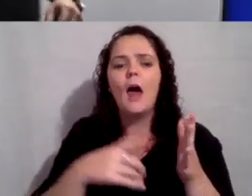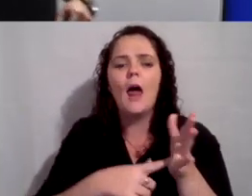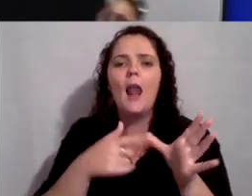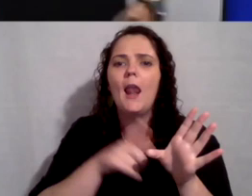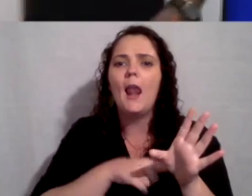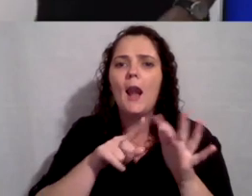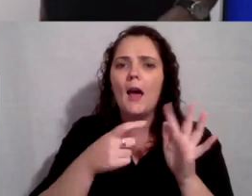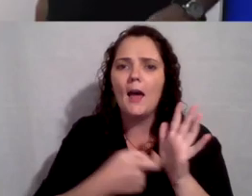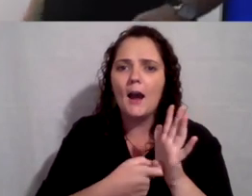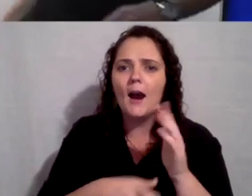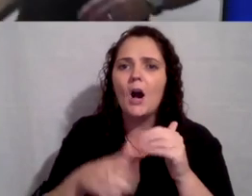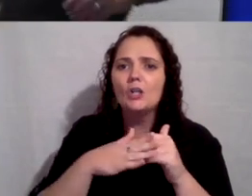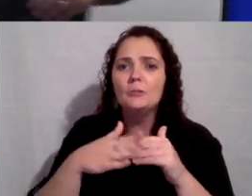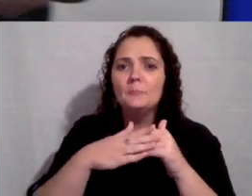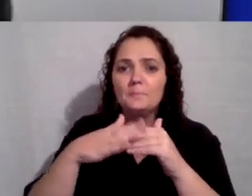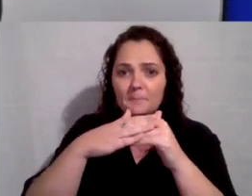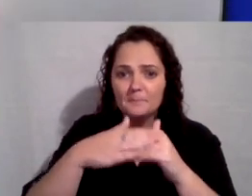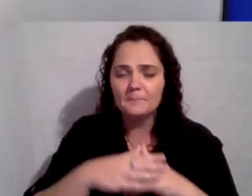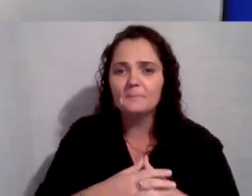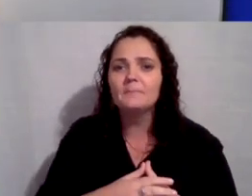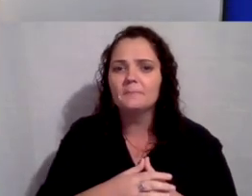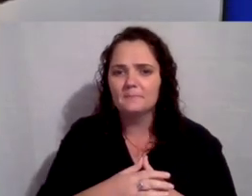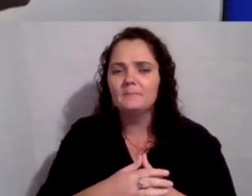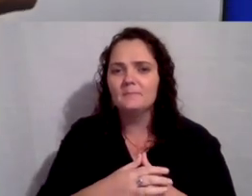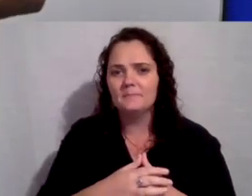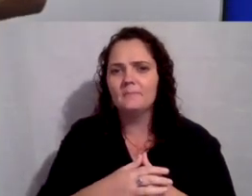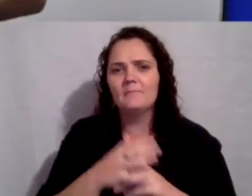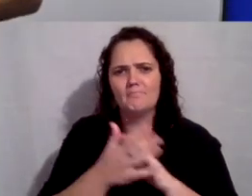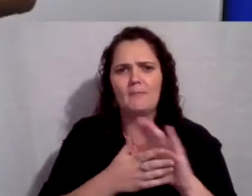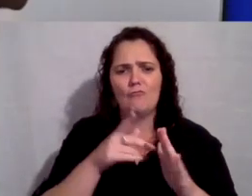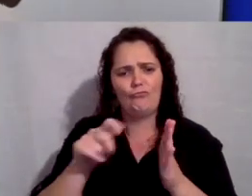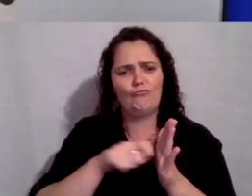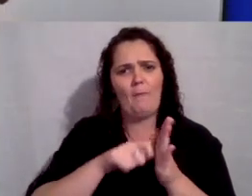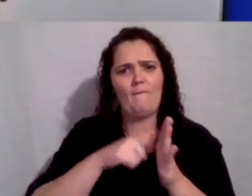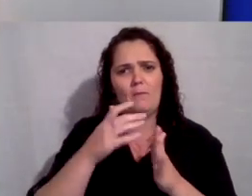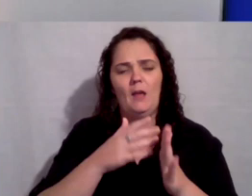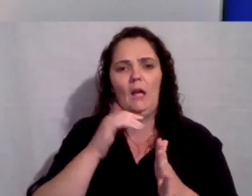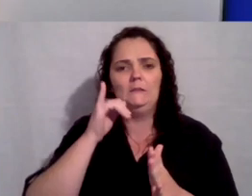Okay and again as I said at the beginning, don't think of this as punishing your marks, right, this isn't punitive or